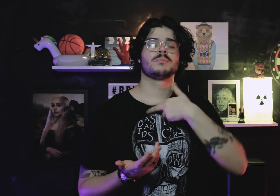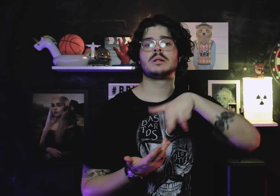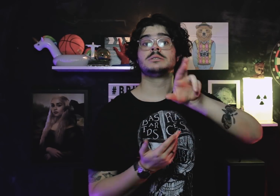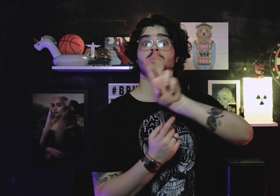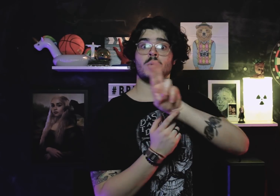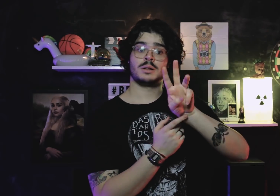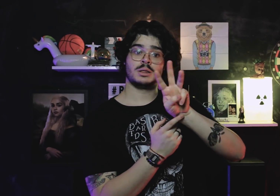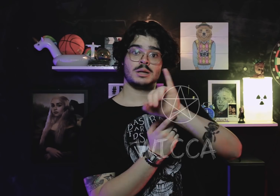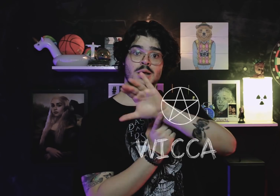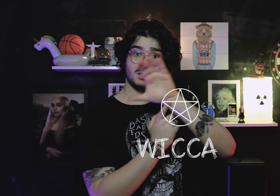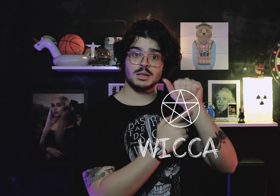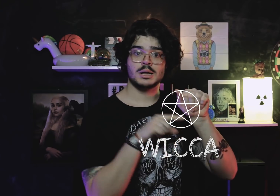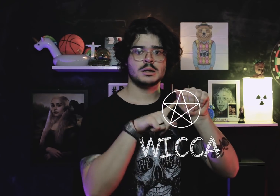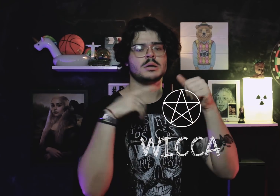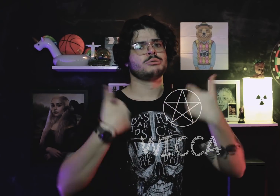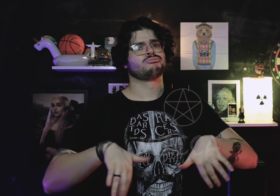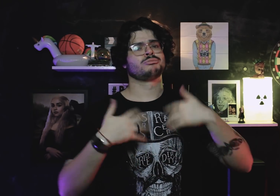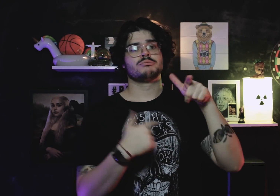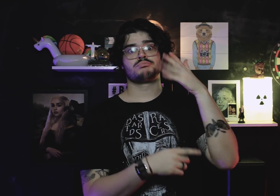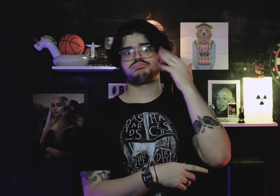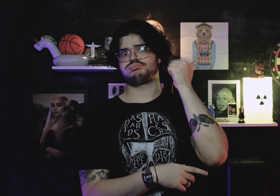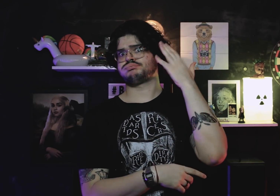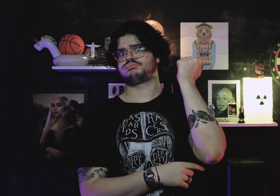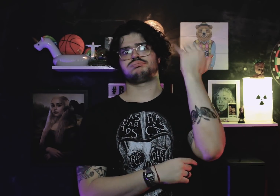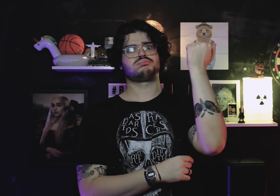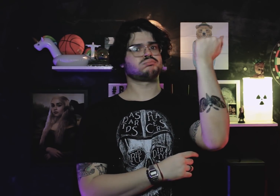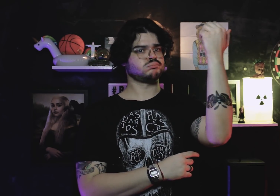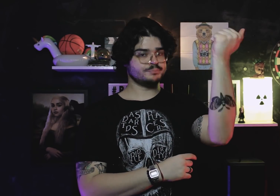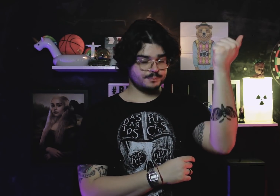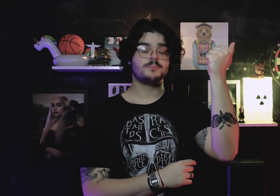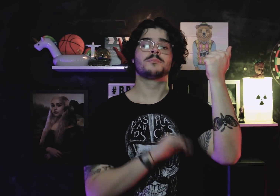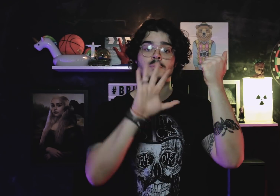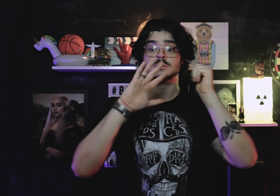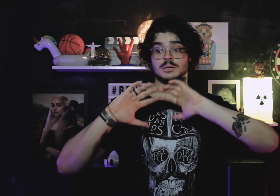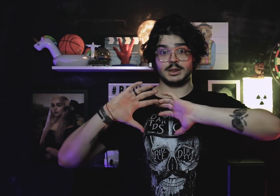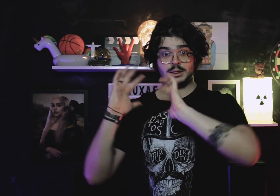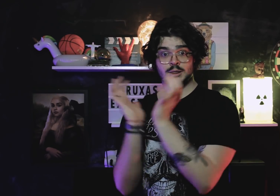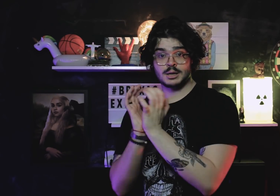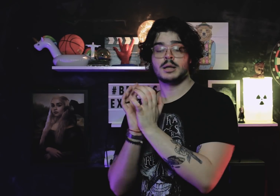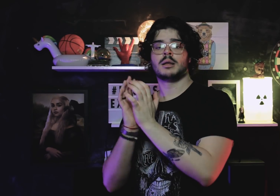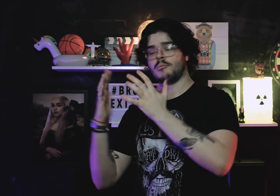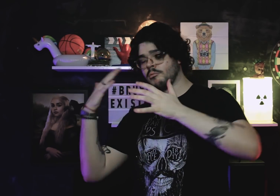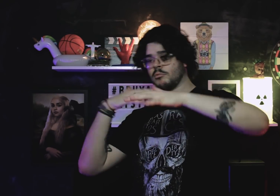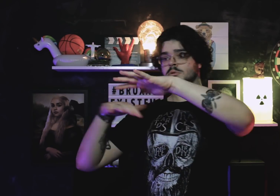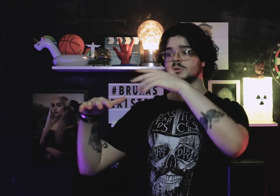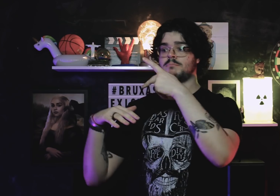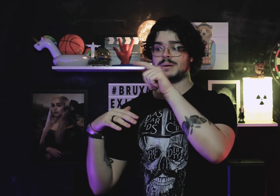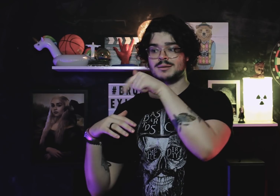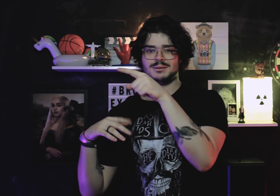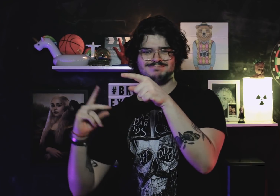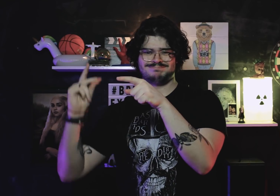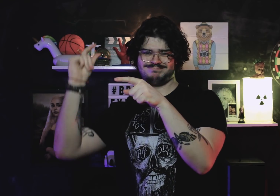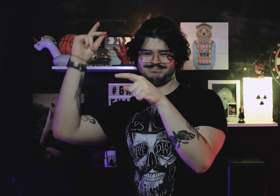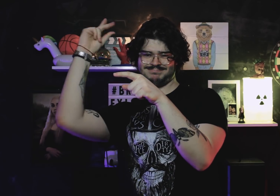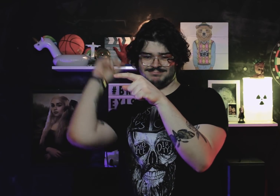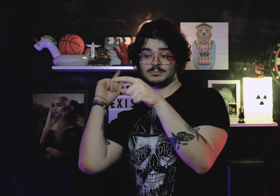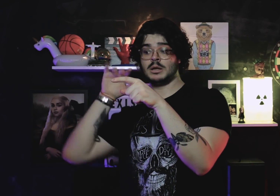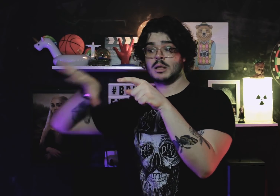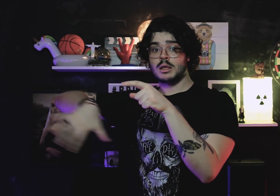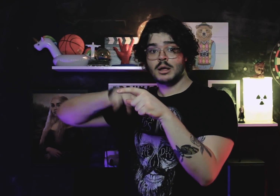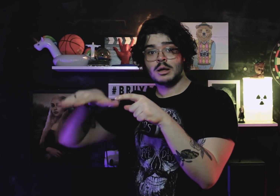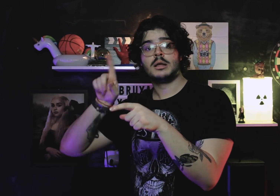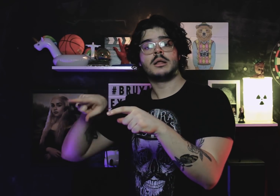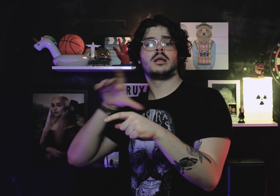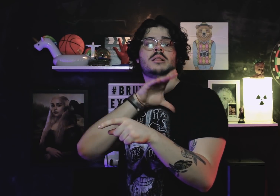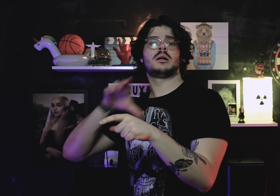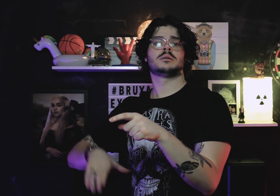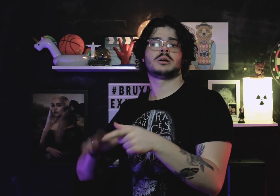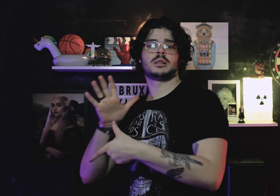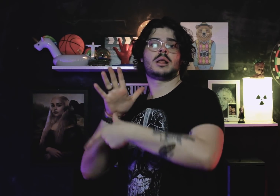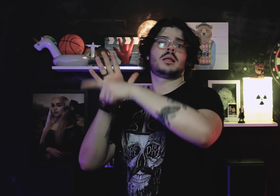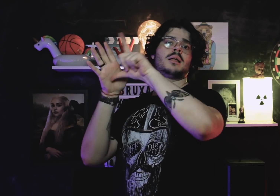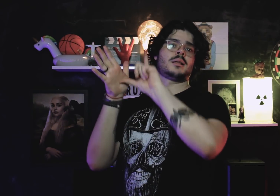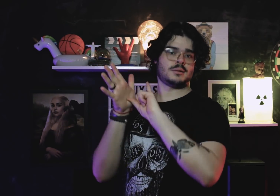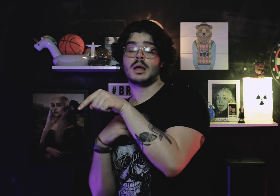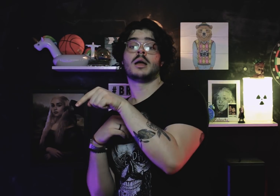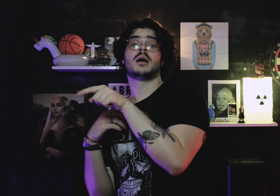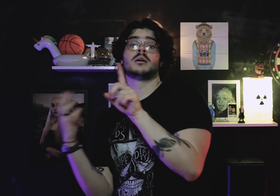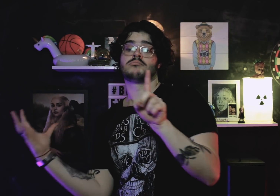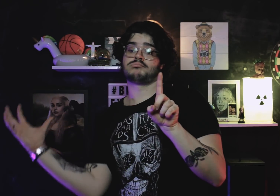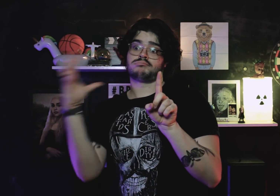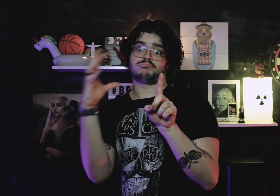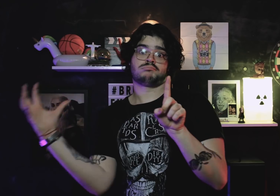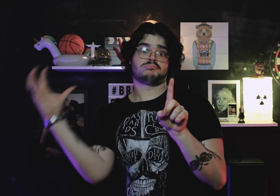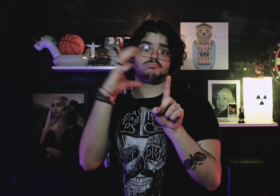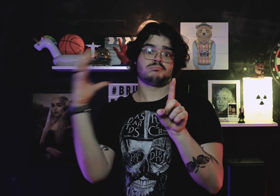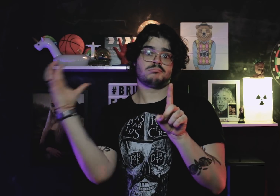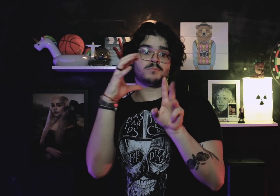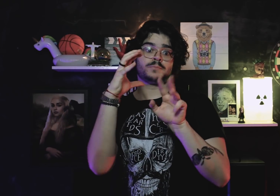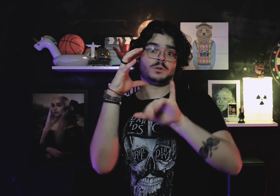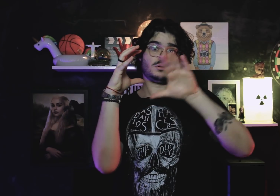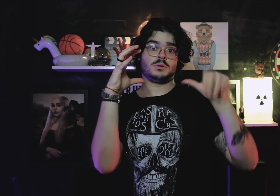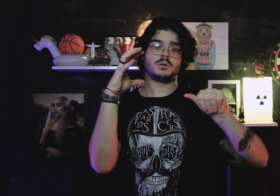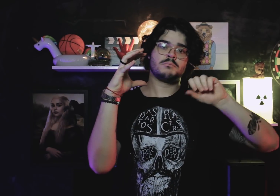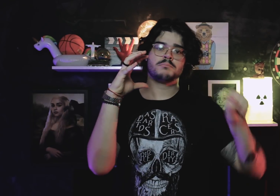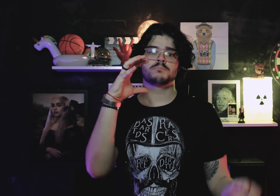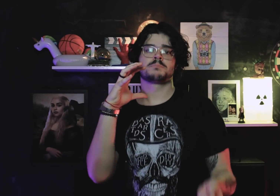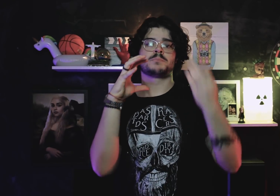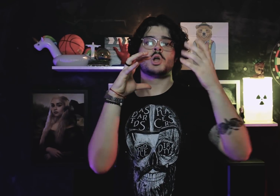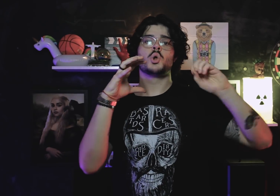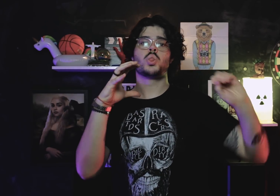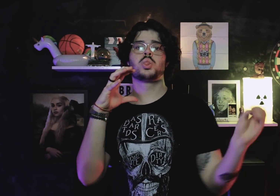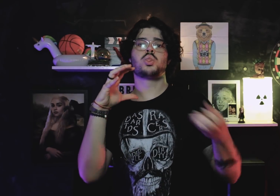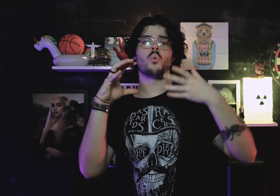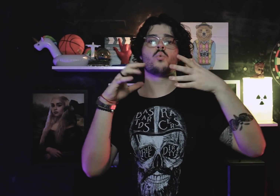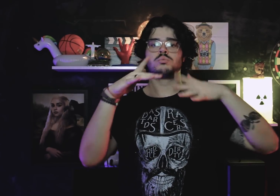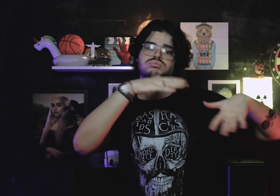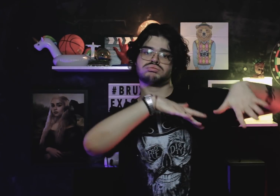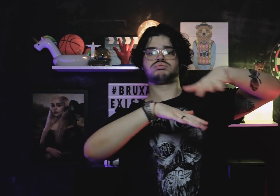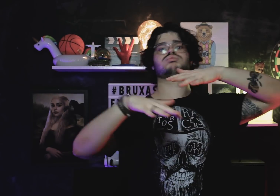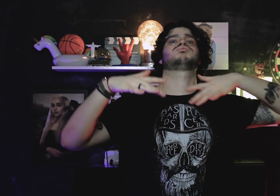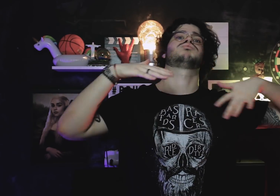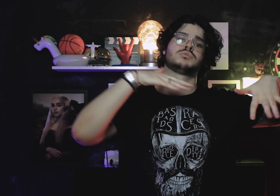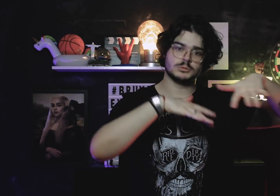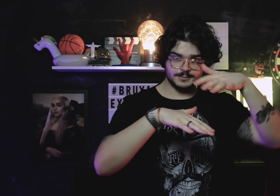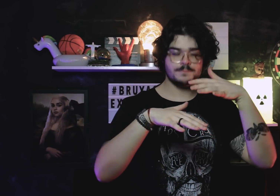The Wiccan religion is Neopagan, very famous, influenced by the pre-Christian pagan.